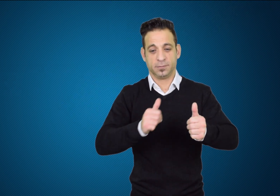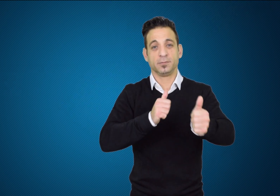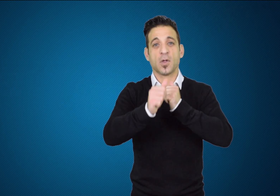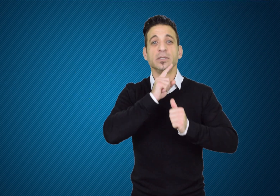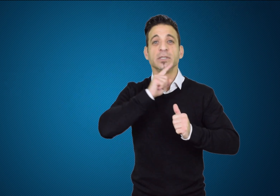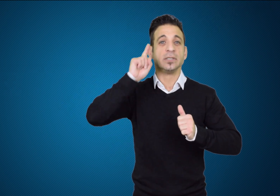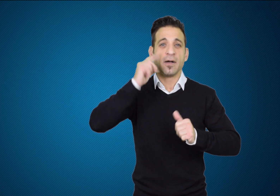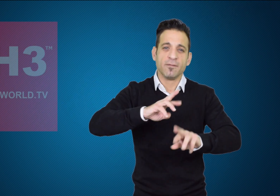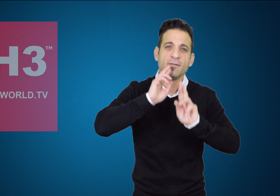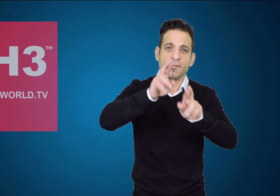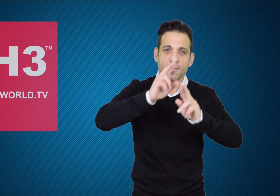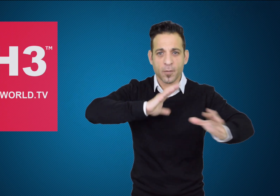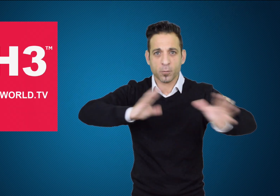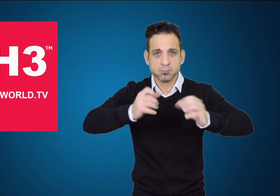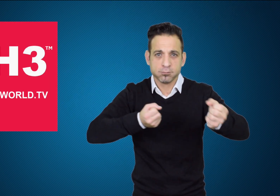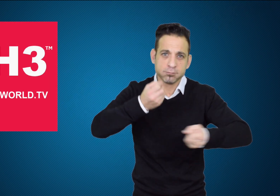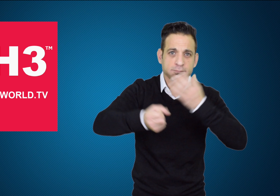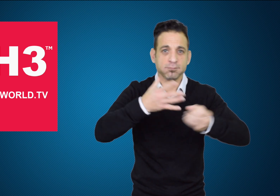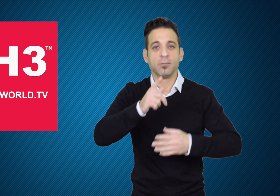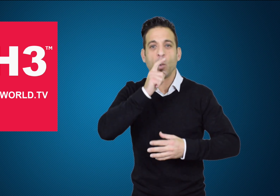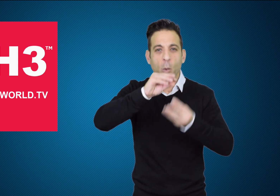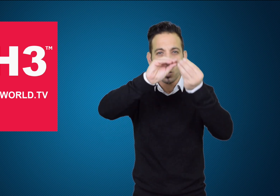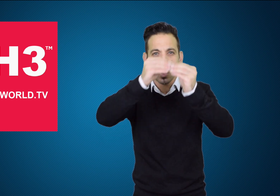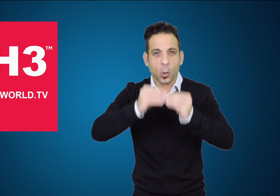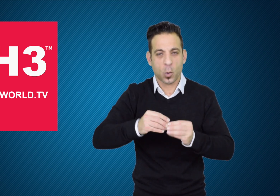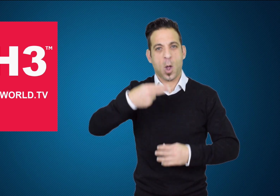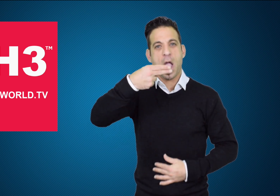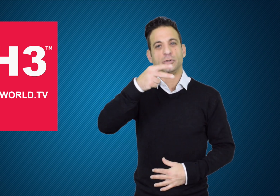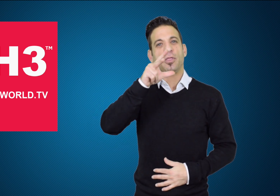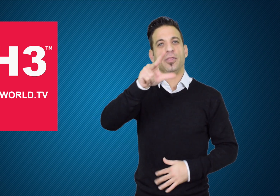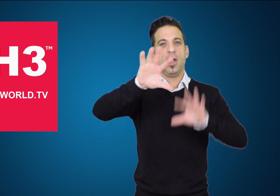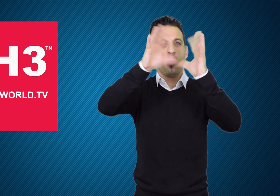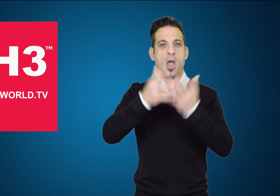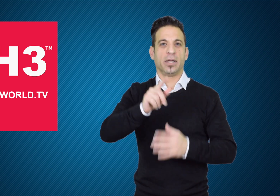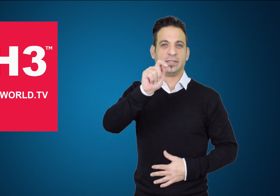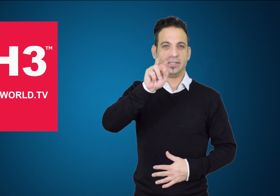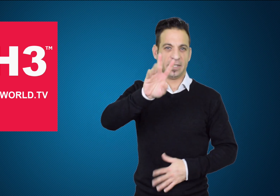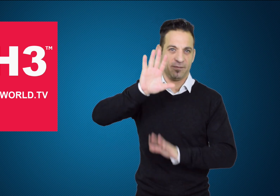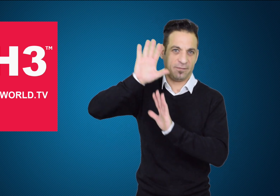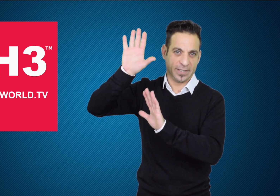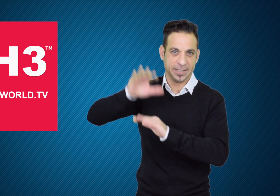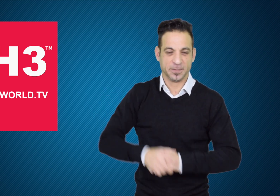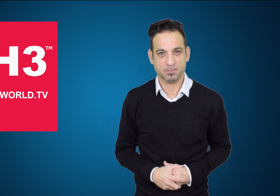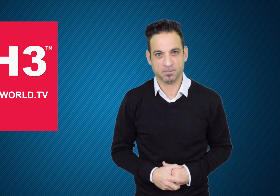This SportsDeaf report is produced by H3 World TV.